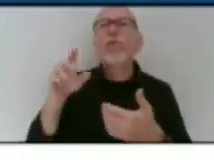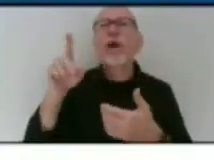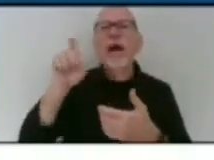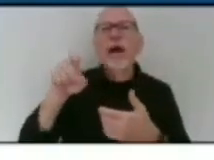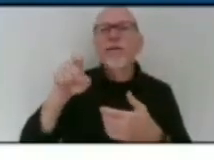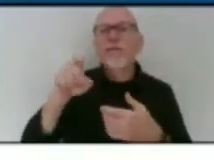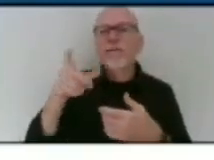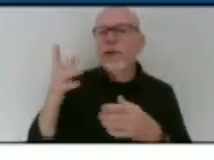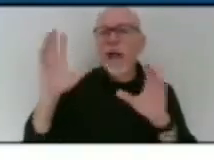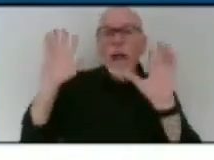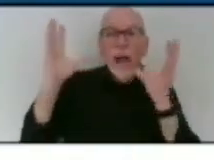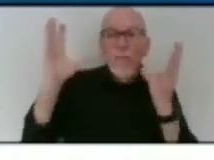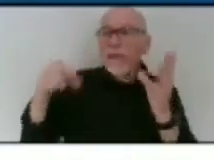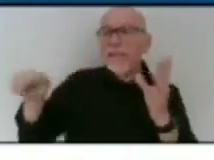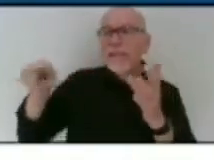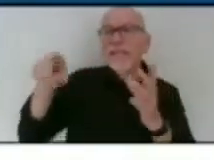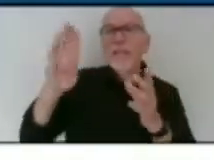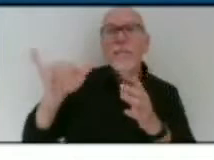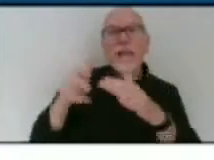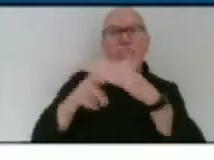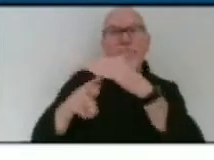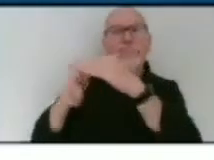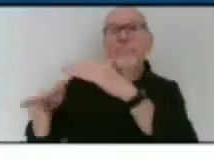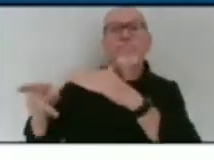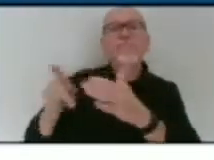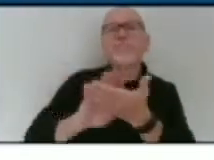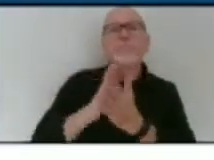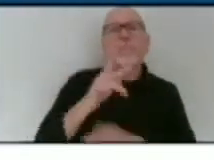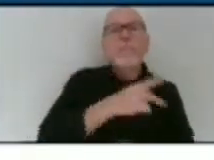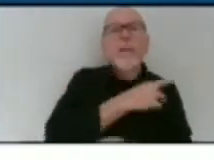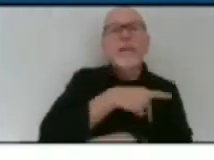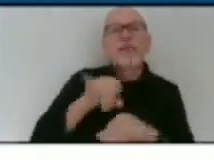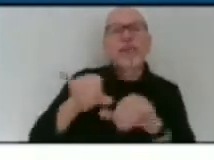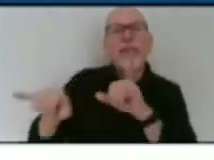base toehold patients. Until a bed becomes available. Hospitals should